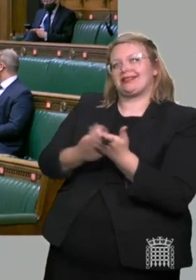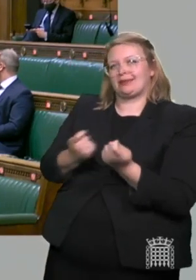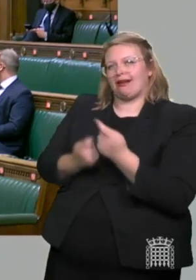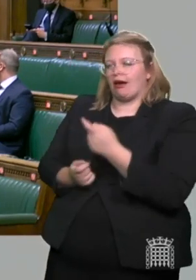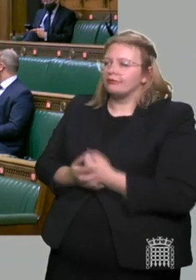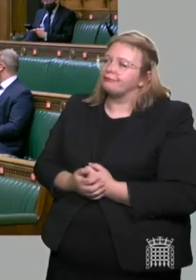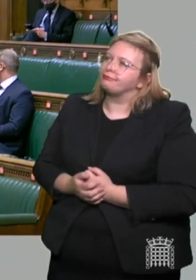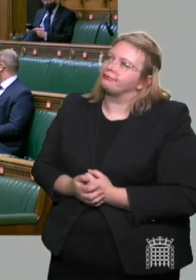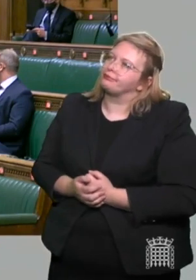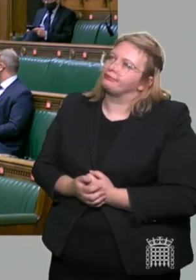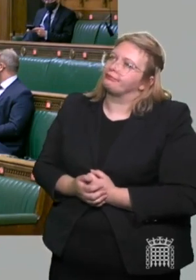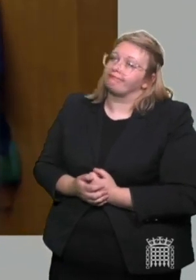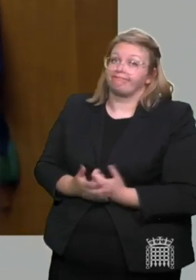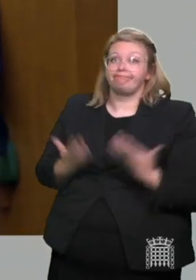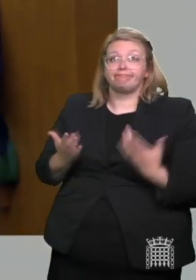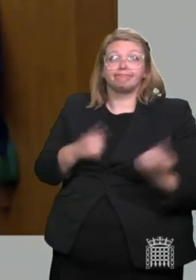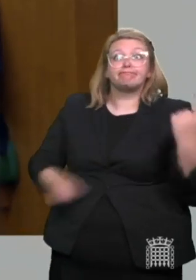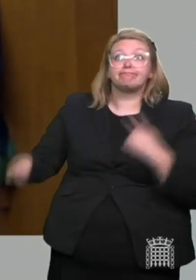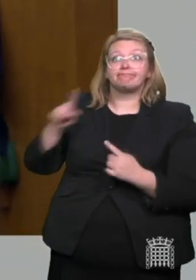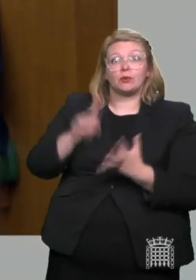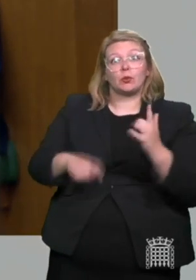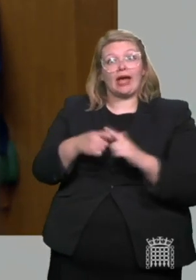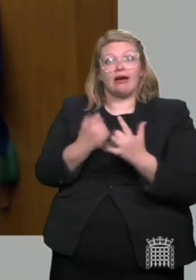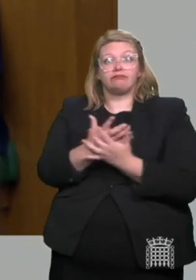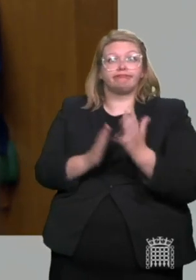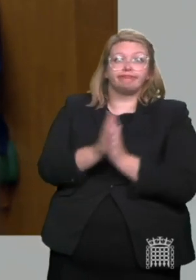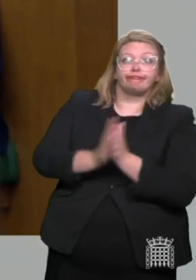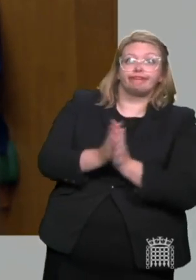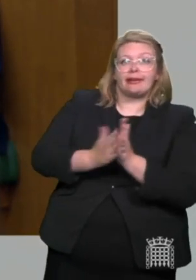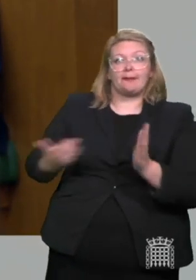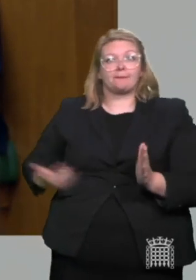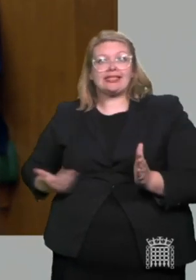levels of business optimism are higher than they have been since the start of the pandemic,